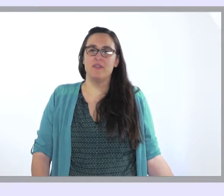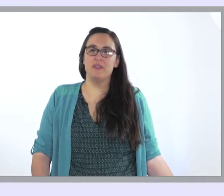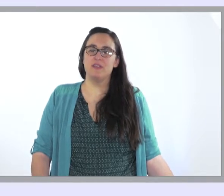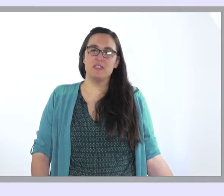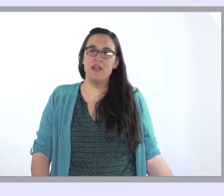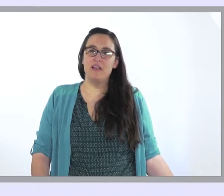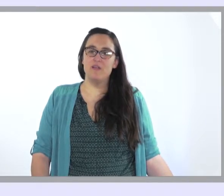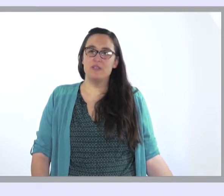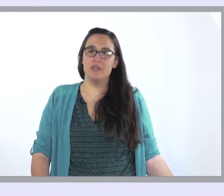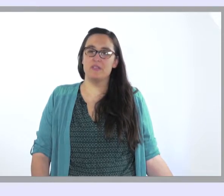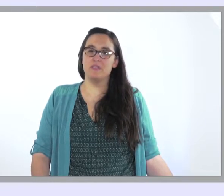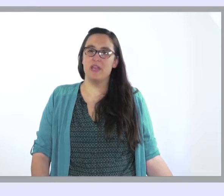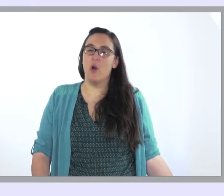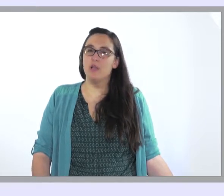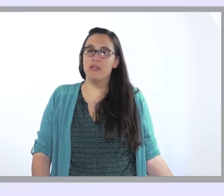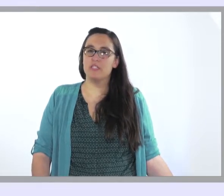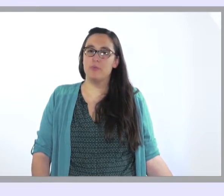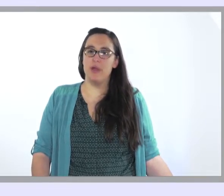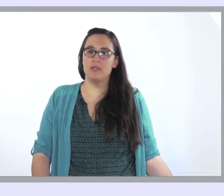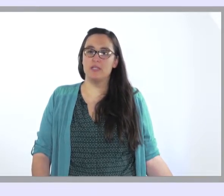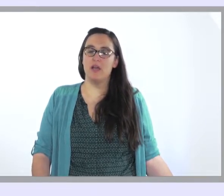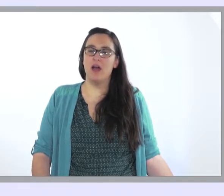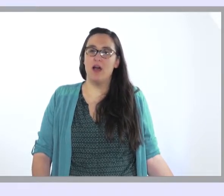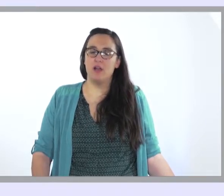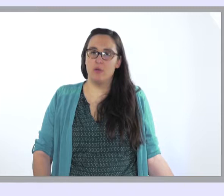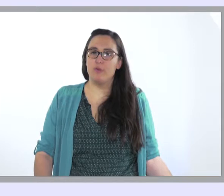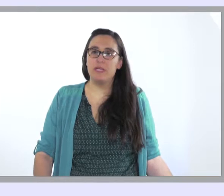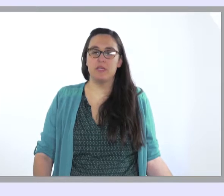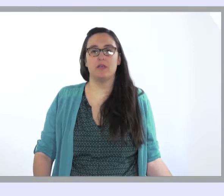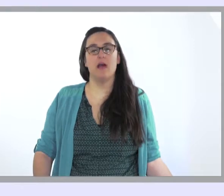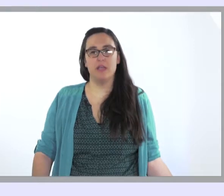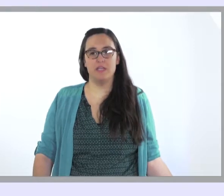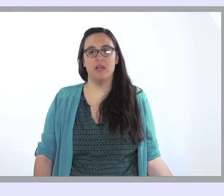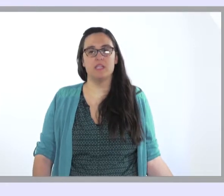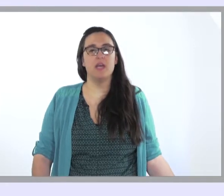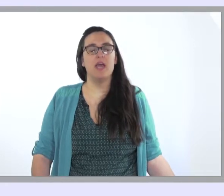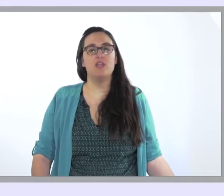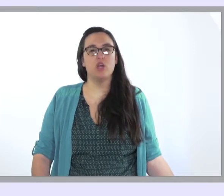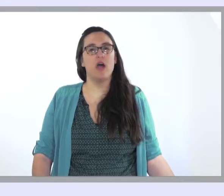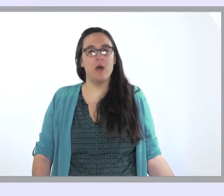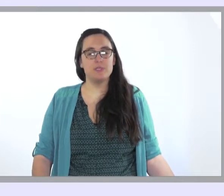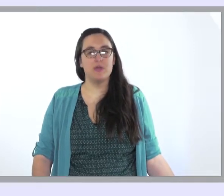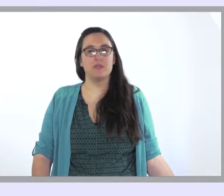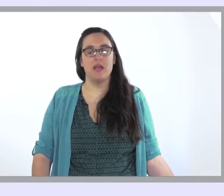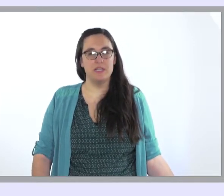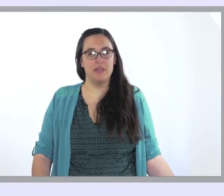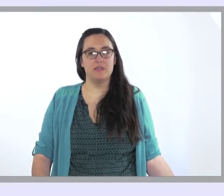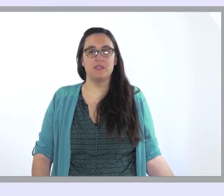if sign languages can only express concrete ideas and not abstract ideas.